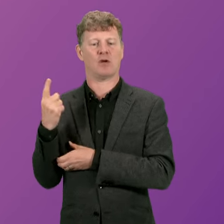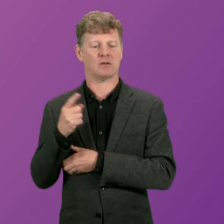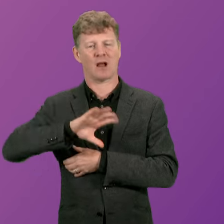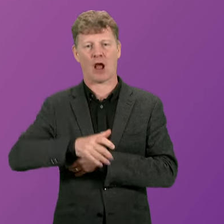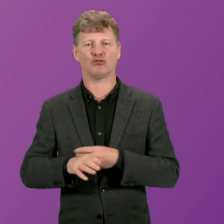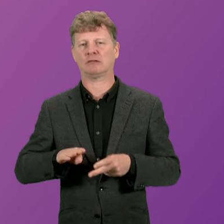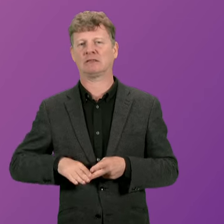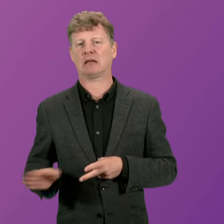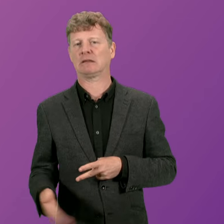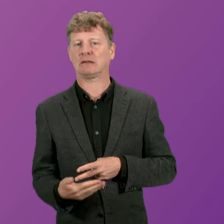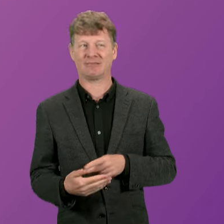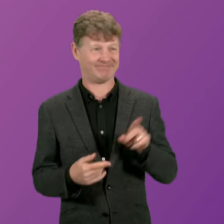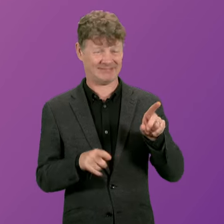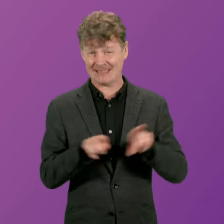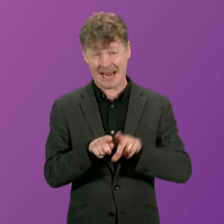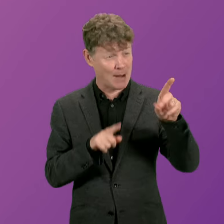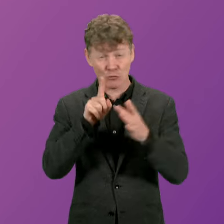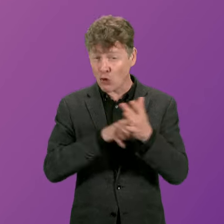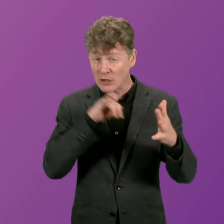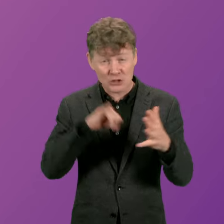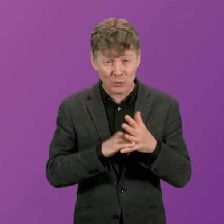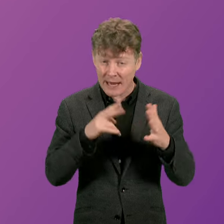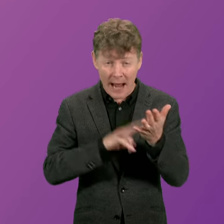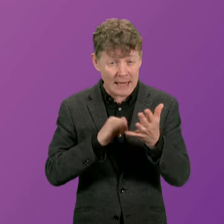that John Swinney and the Scottish National Party Government will be judged, too?